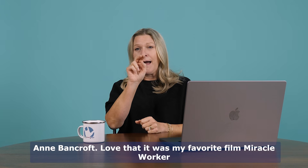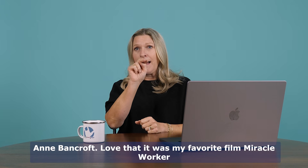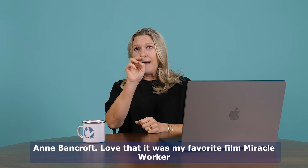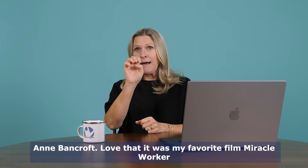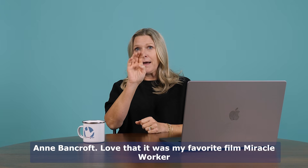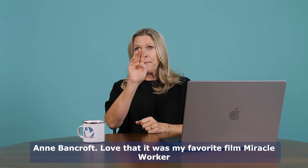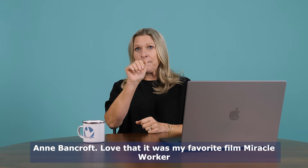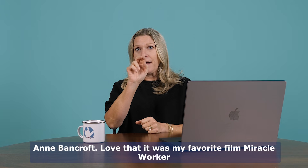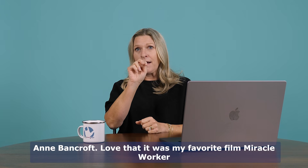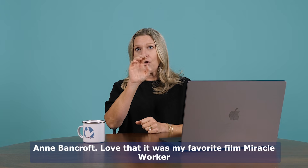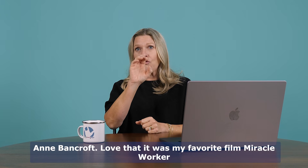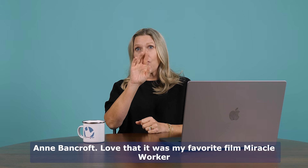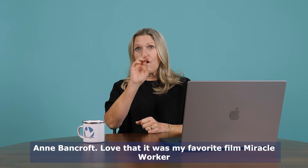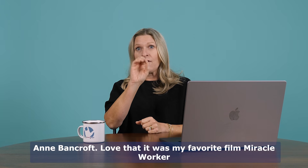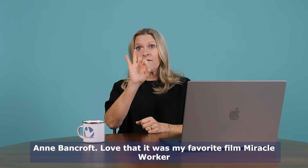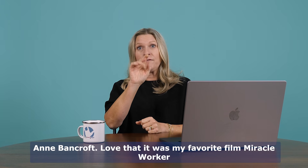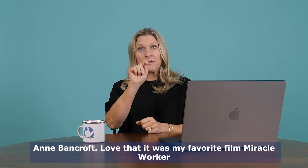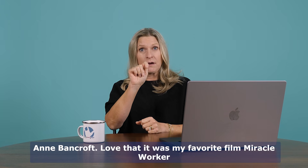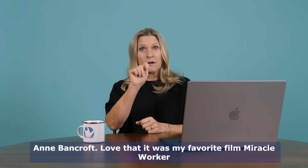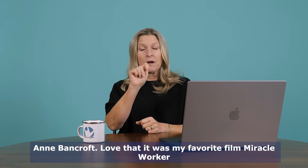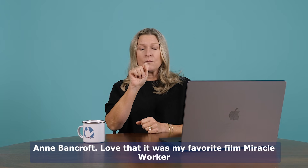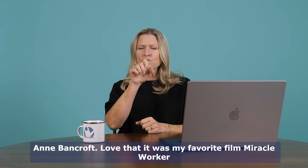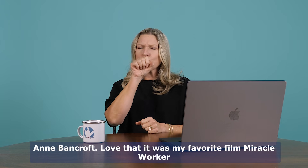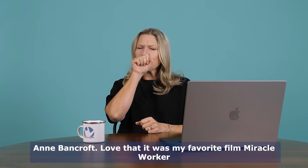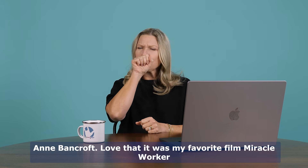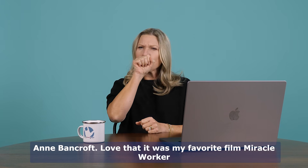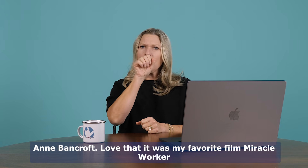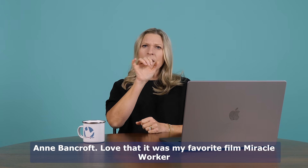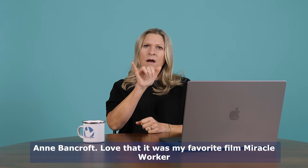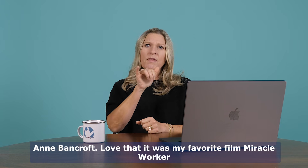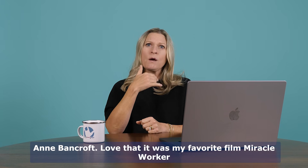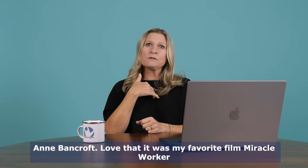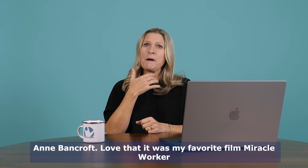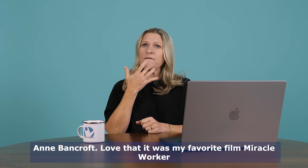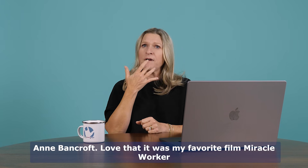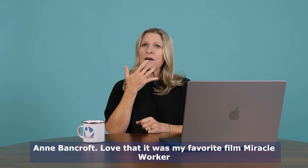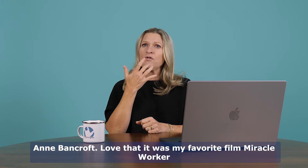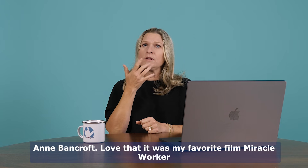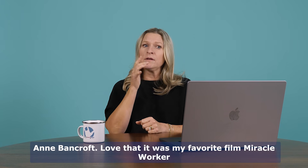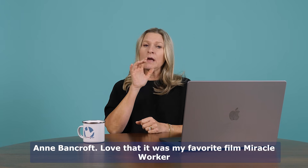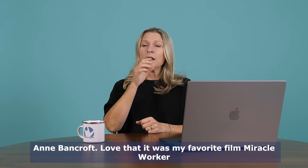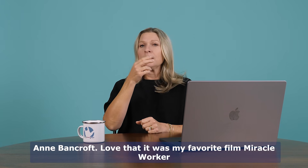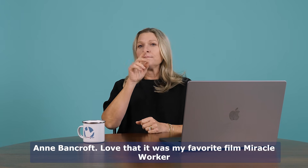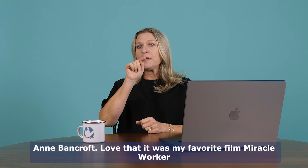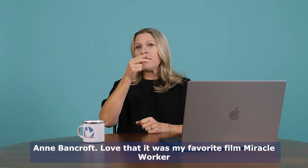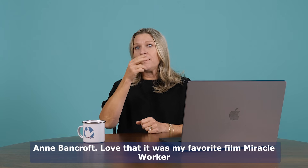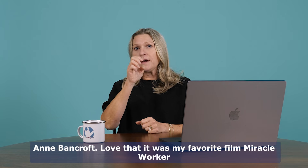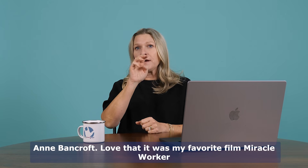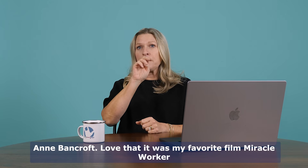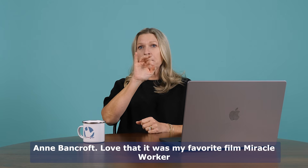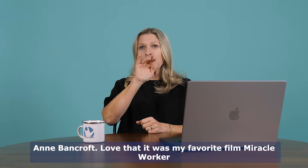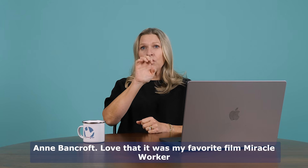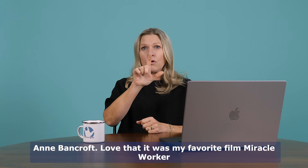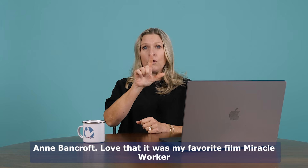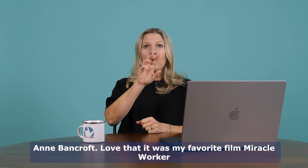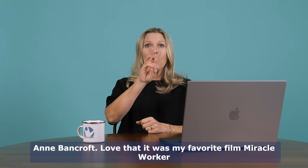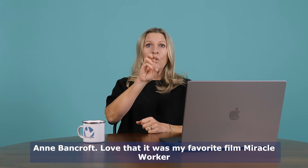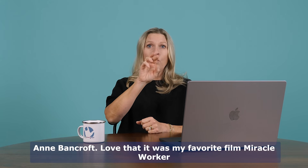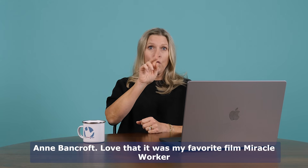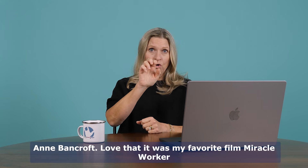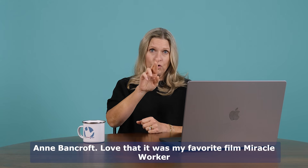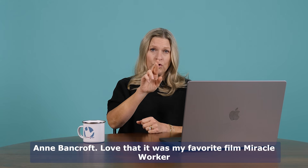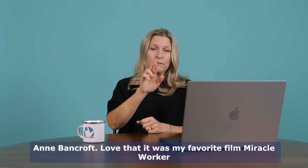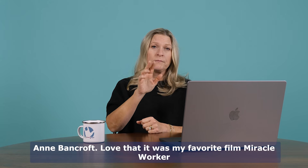Anne Bancroft. Love that it was my favorite film Miracle Worker